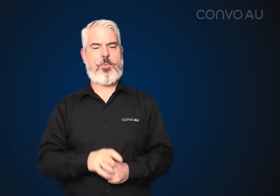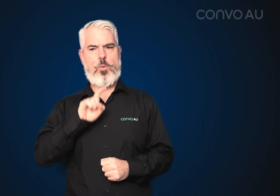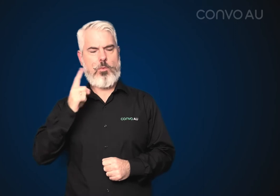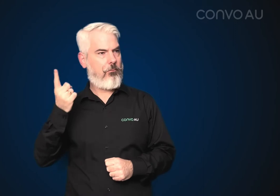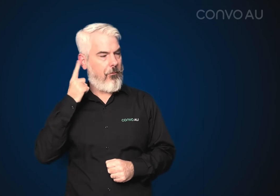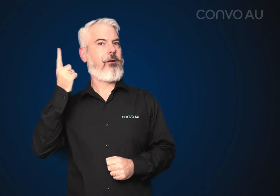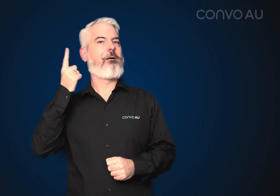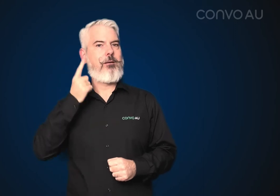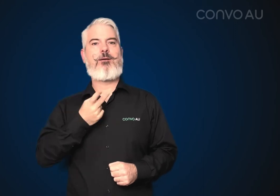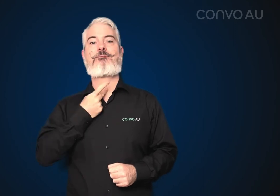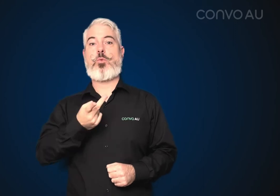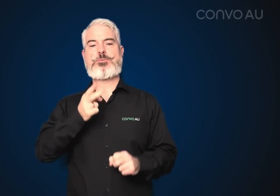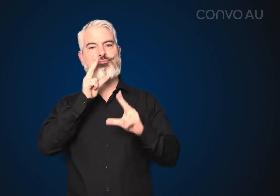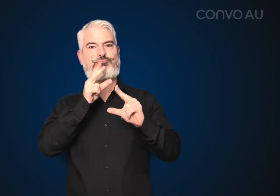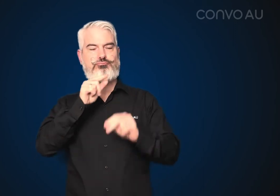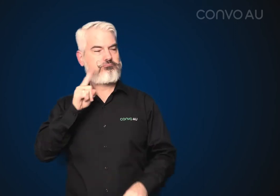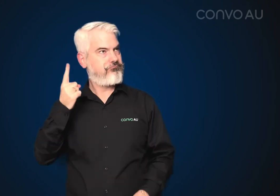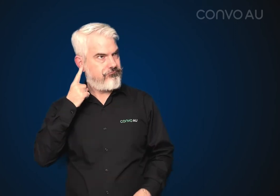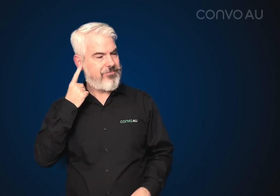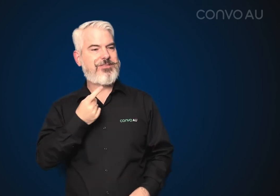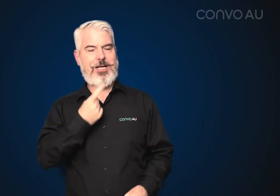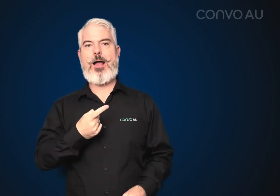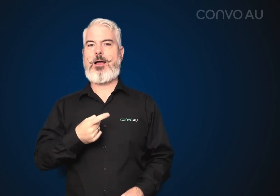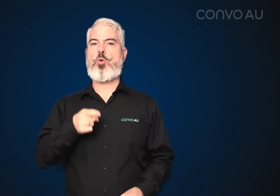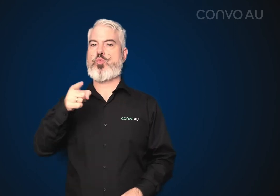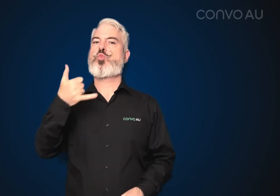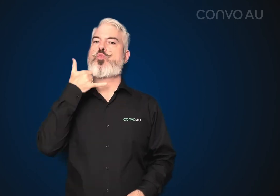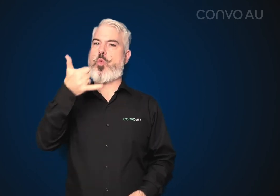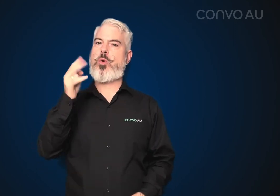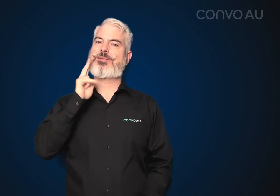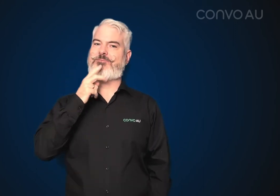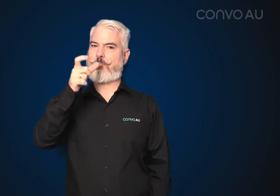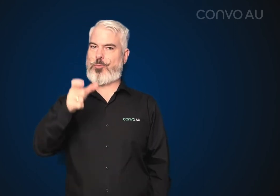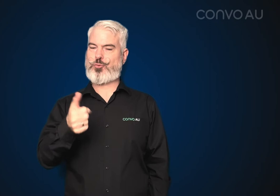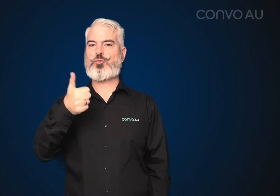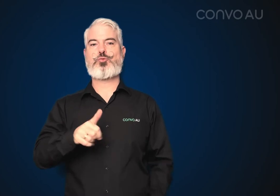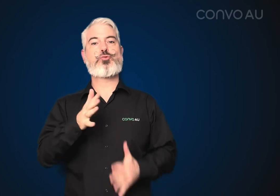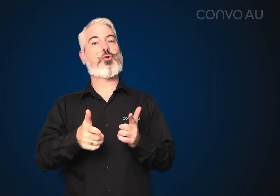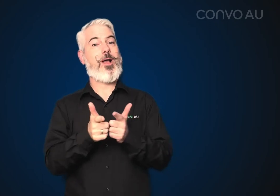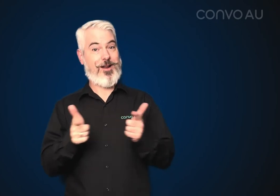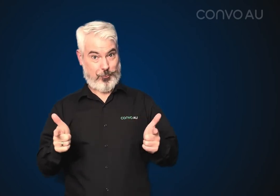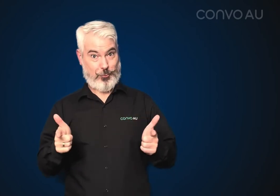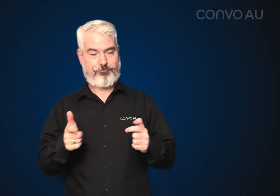hear a voice message telling them that they are contacting a Deaf person using sign language,